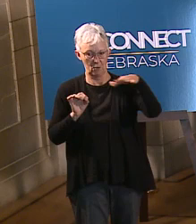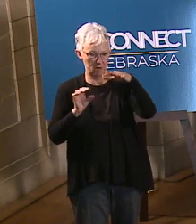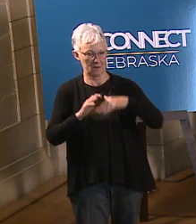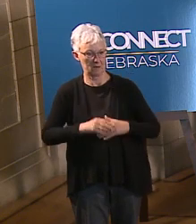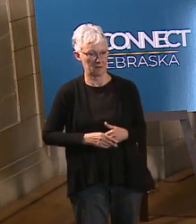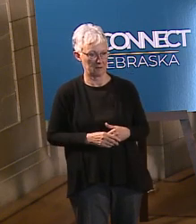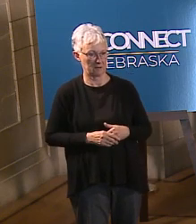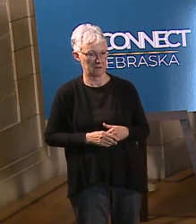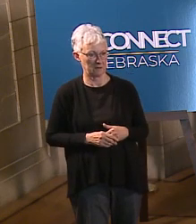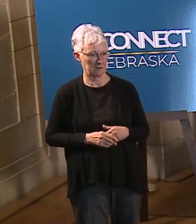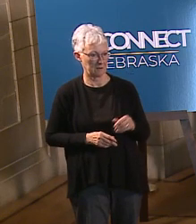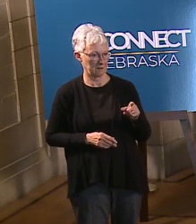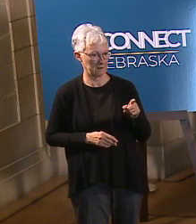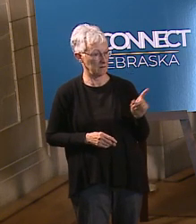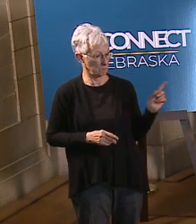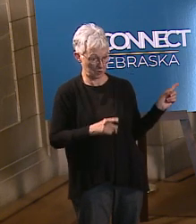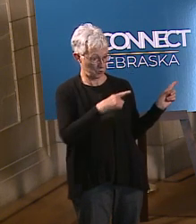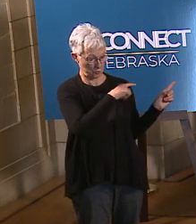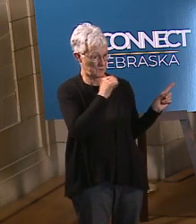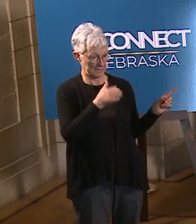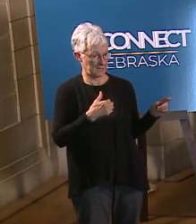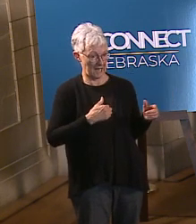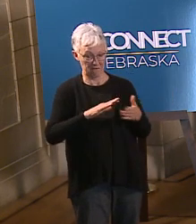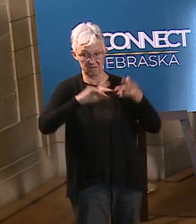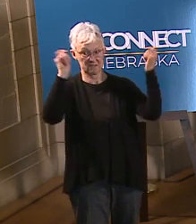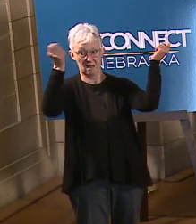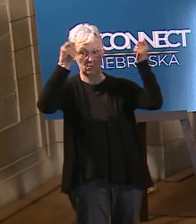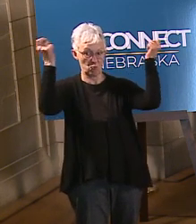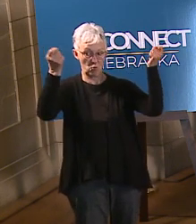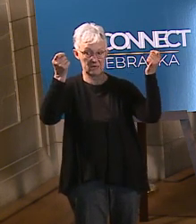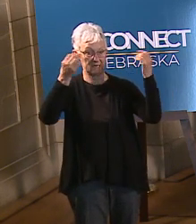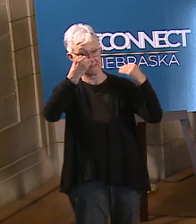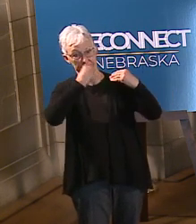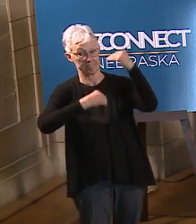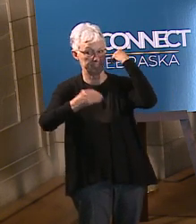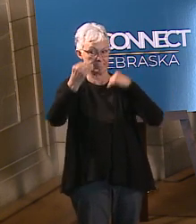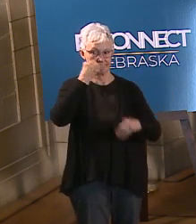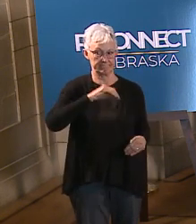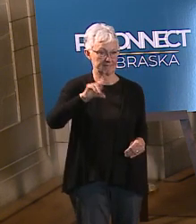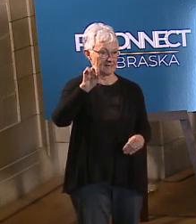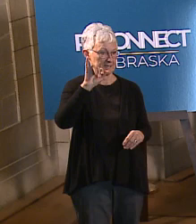DRIVE-IN THEATER AT VALLEY. SO, ONLY ONE OPERATING ON THE REGULAR TIME BASIS, VERY